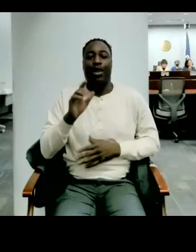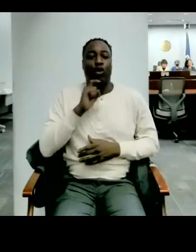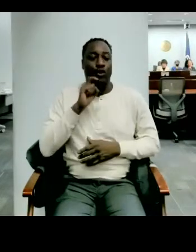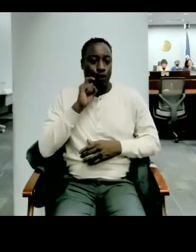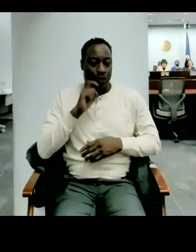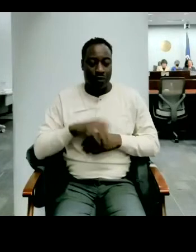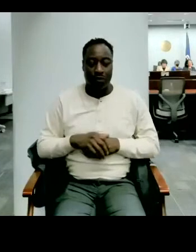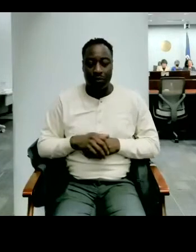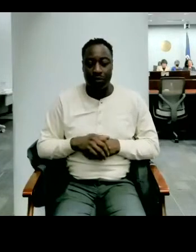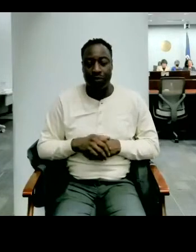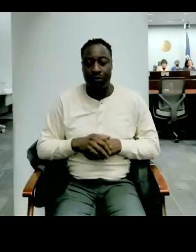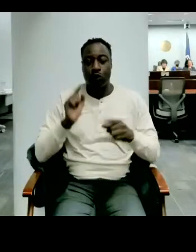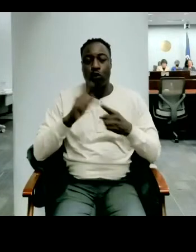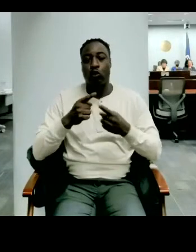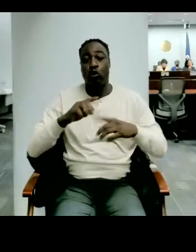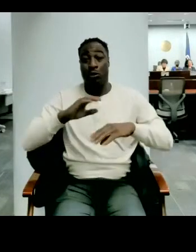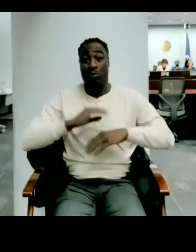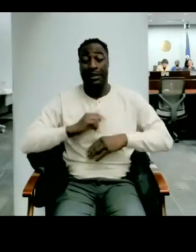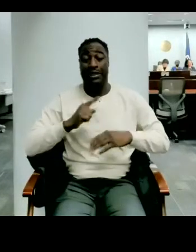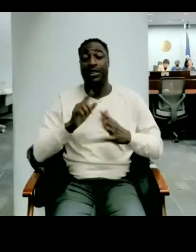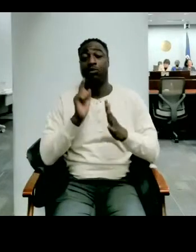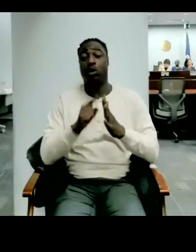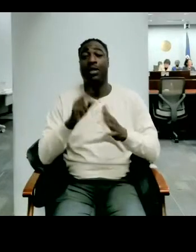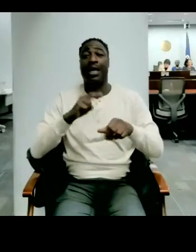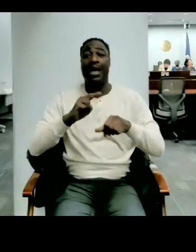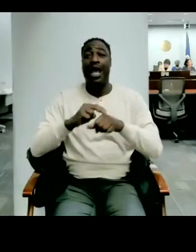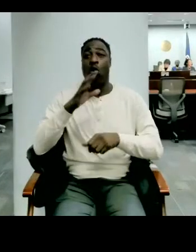In order to meet this moment, the National Women's Law Center